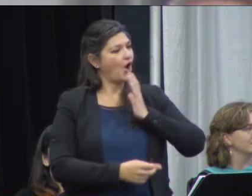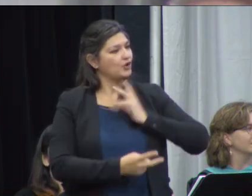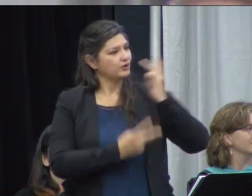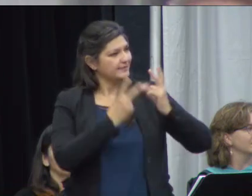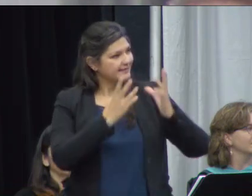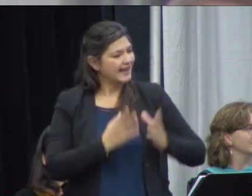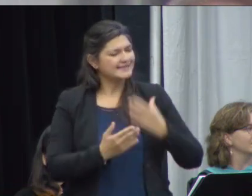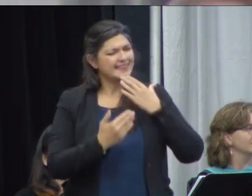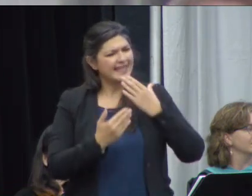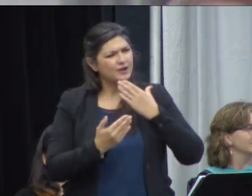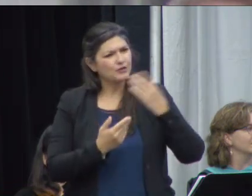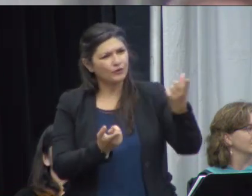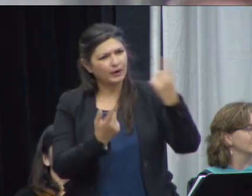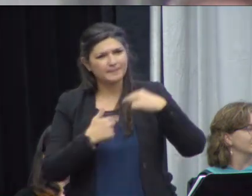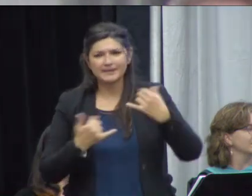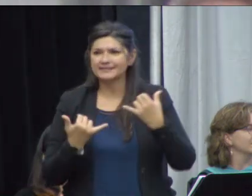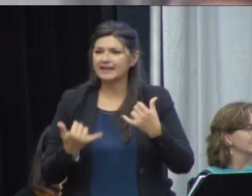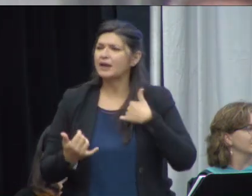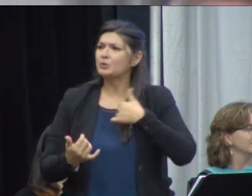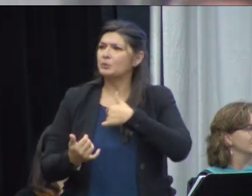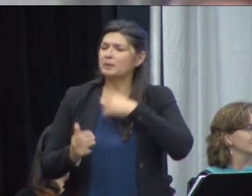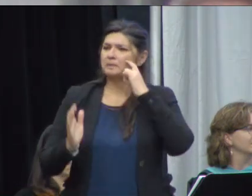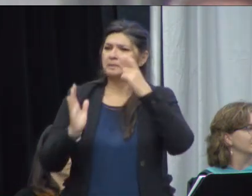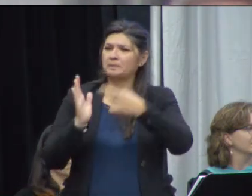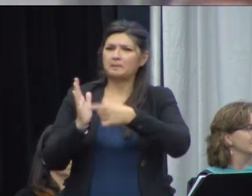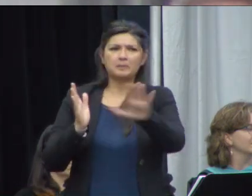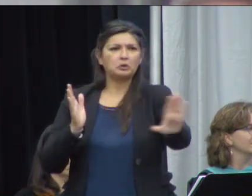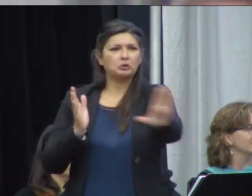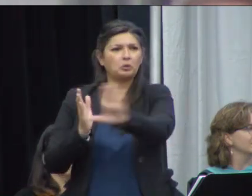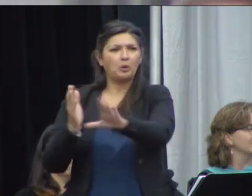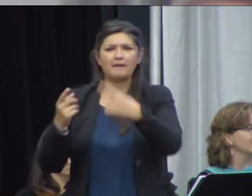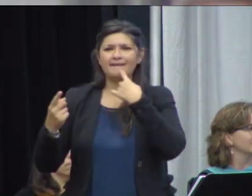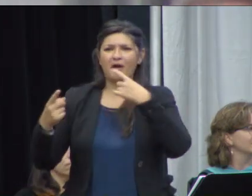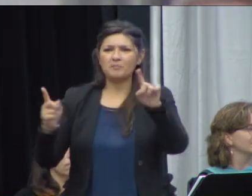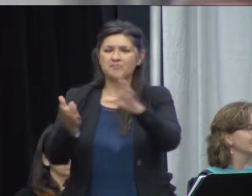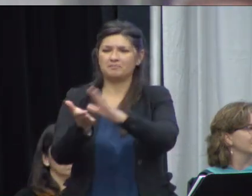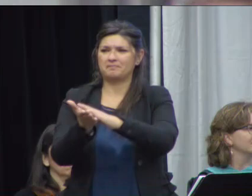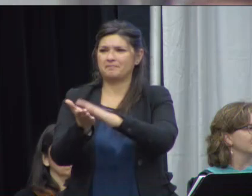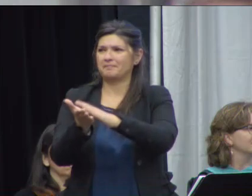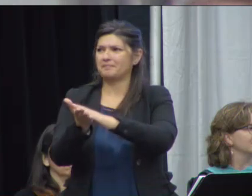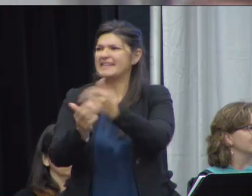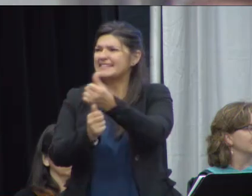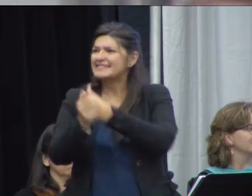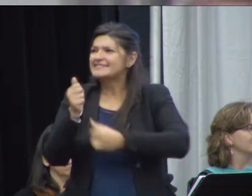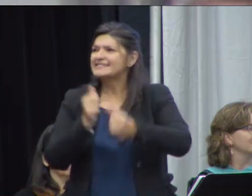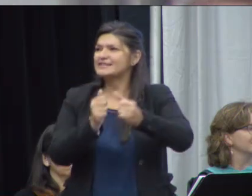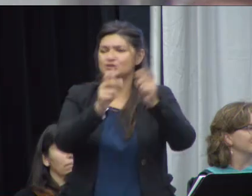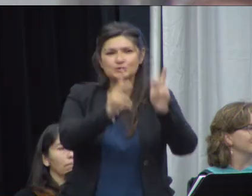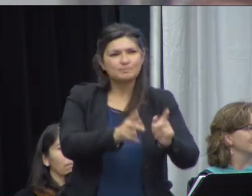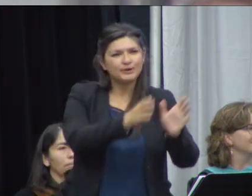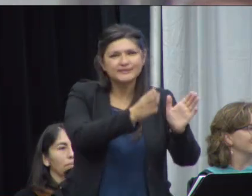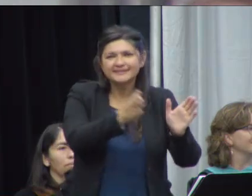as we recognize the outstanding accomplishments of each member of the Class of 2022.